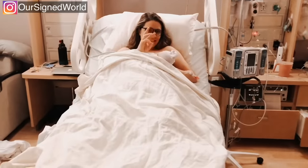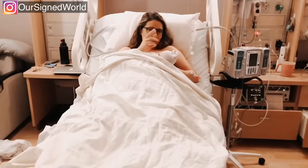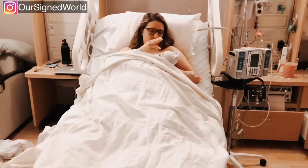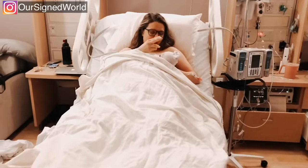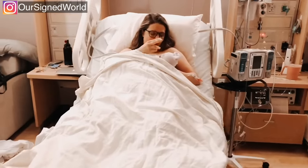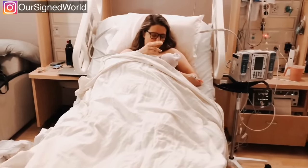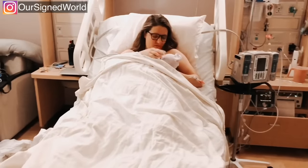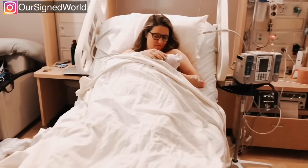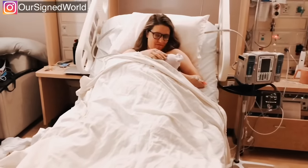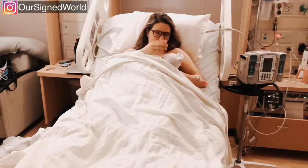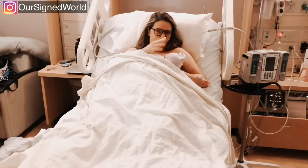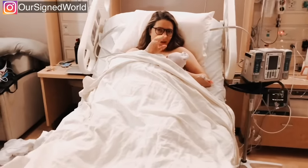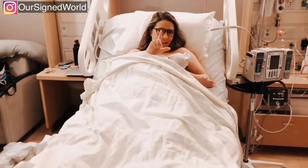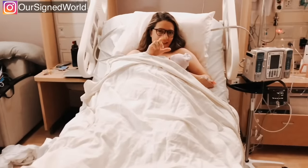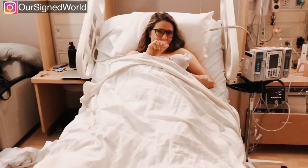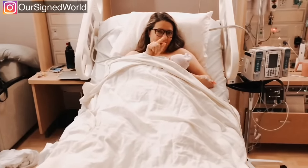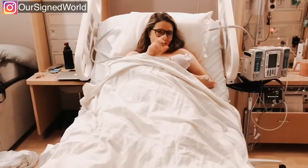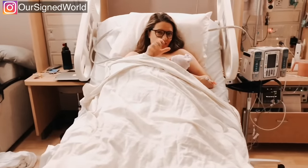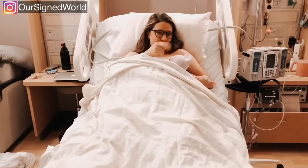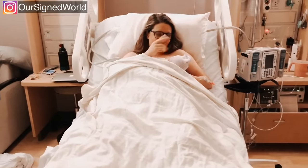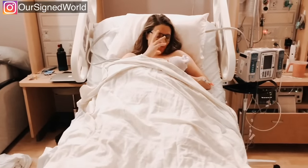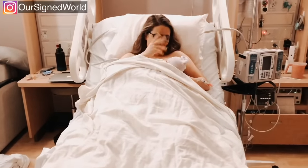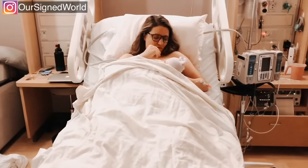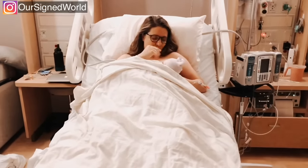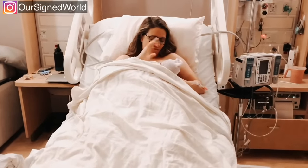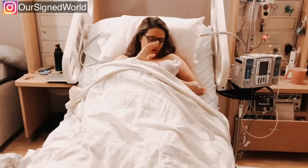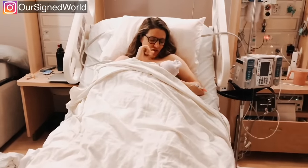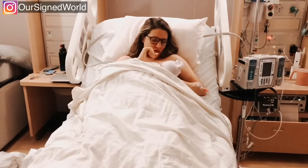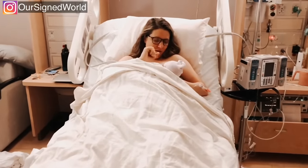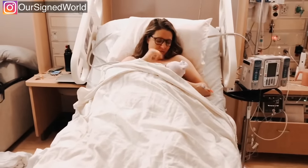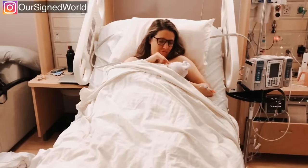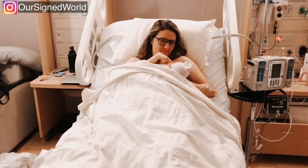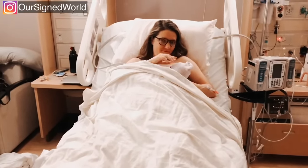She's 6lbs. Her latch is beautiful. She's doing a great job.